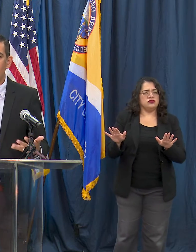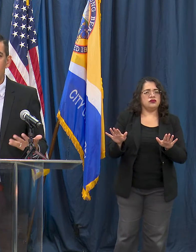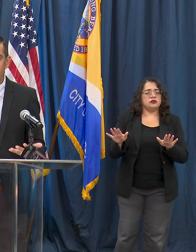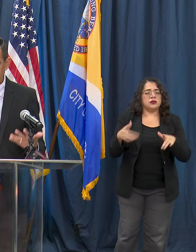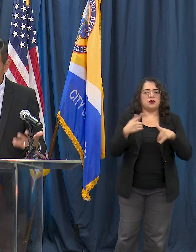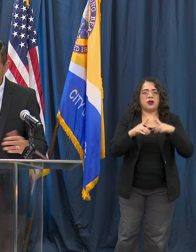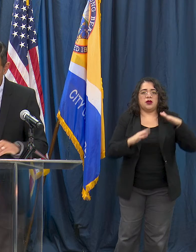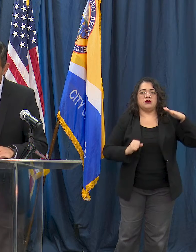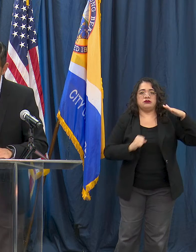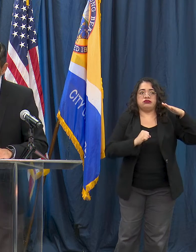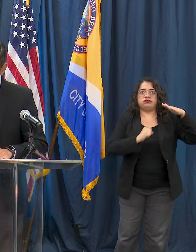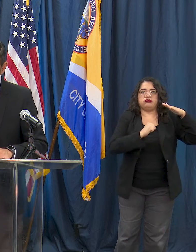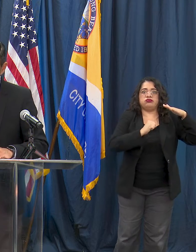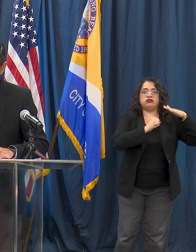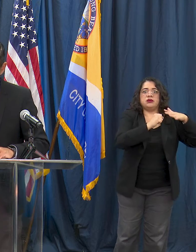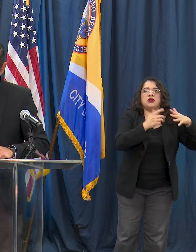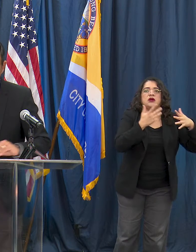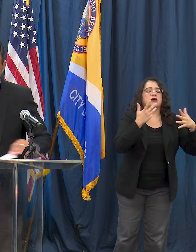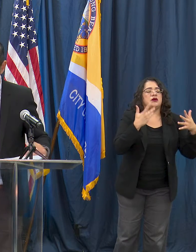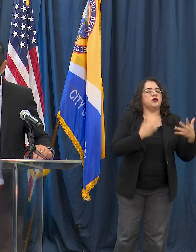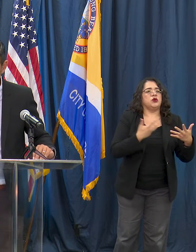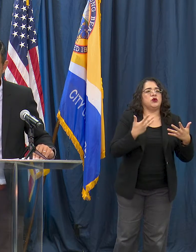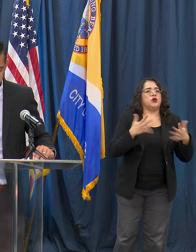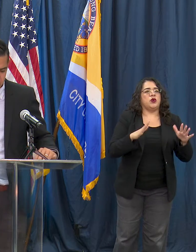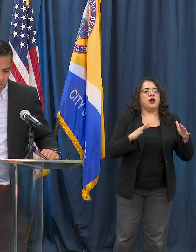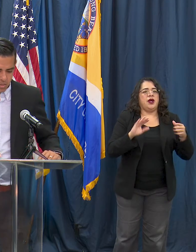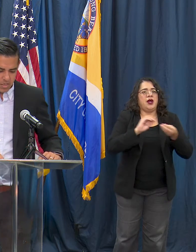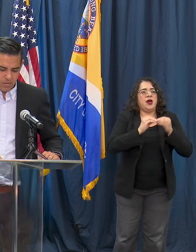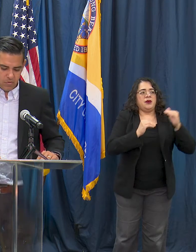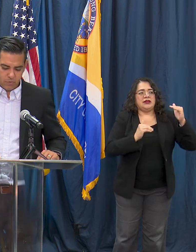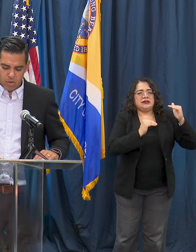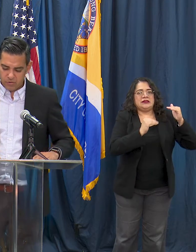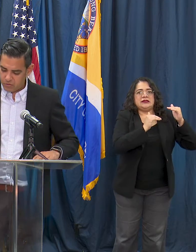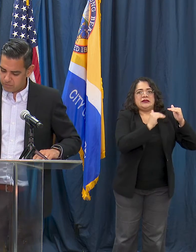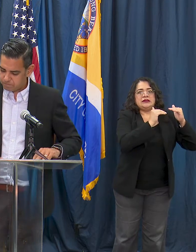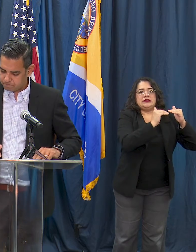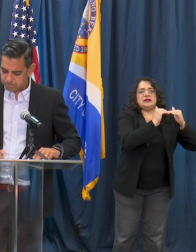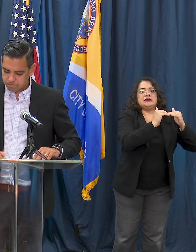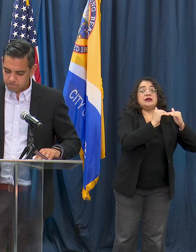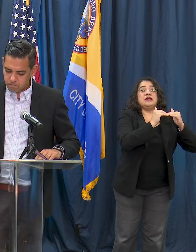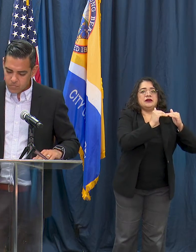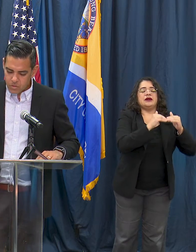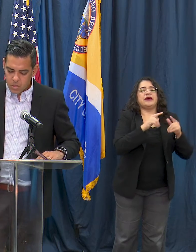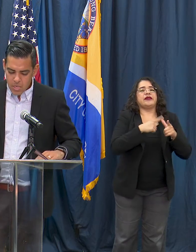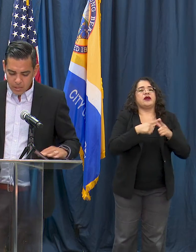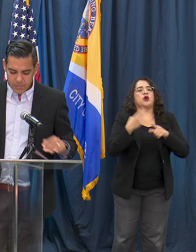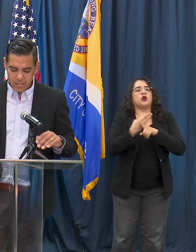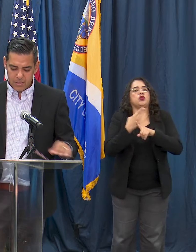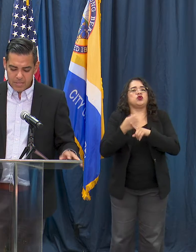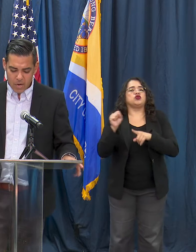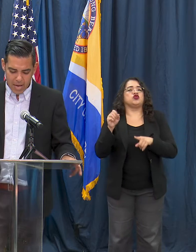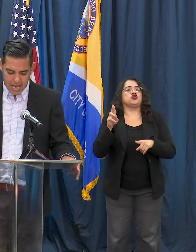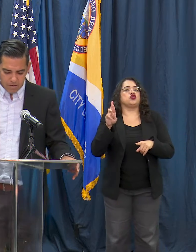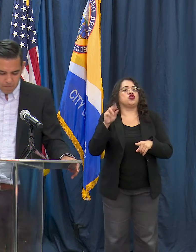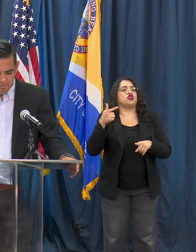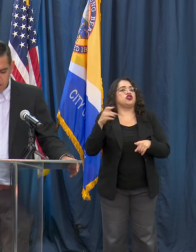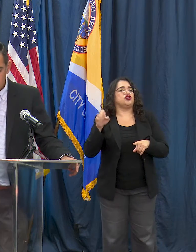want folks to end up there. I mean that's something that we're very concerned about in this process. Let me now add